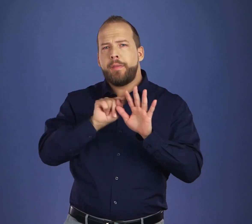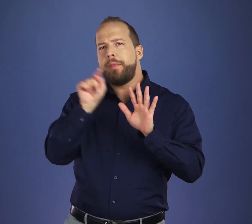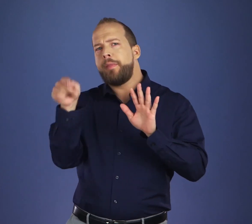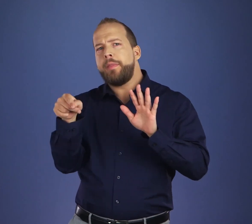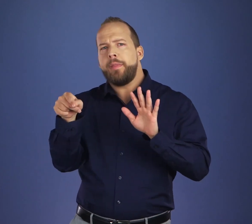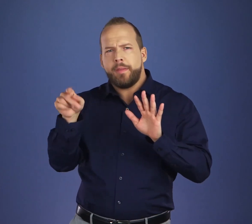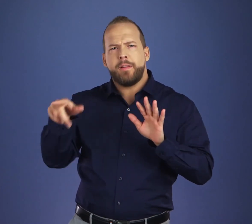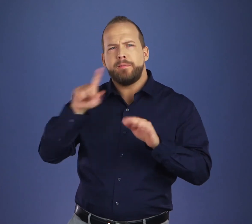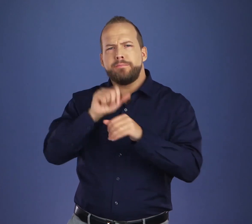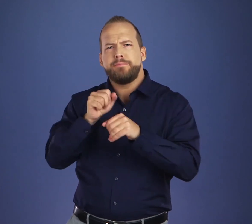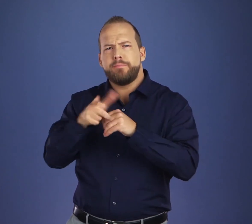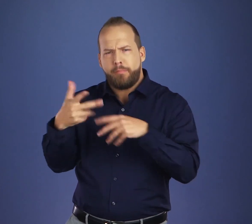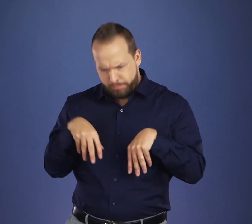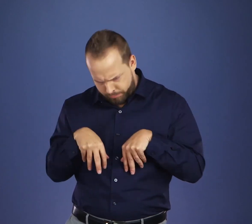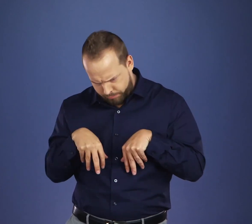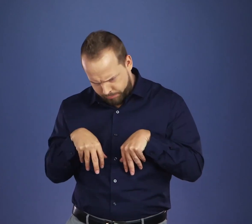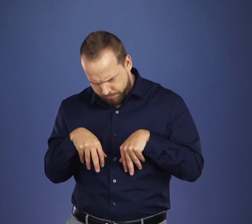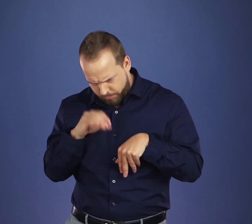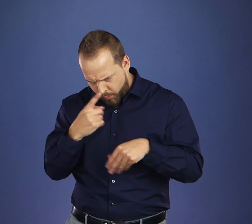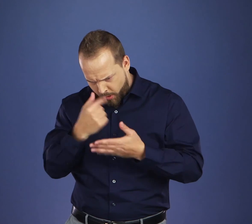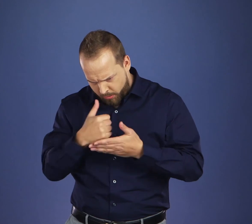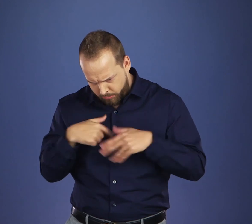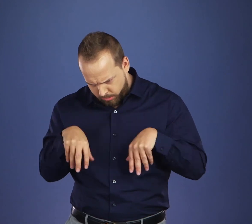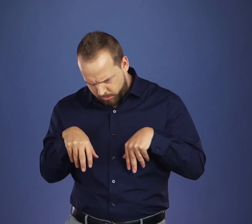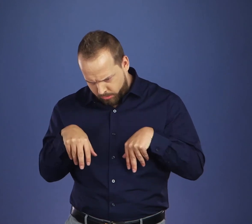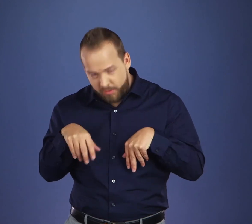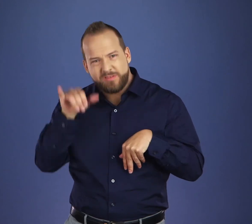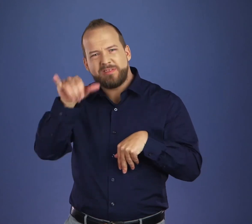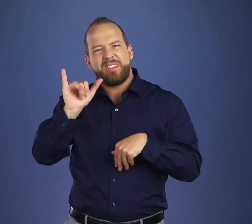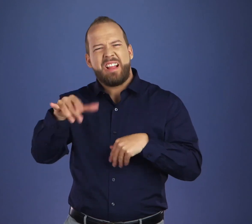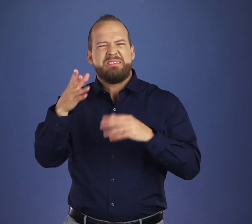In a neighboring state, Ed had holed up in a cheap hotel.